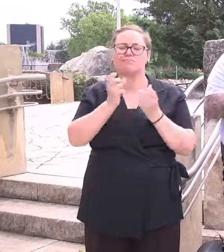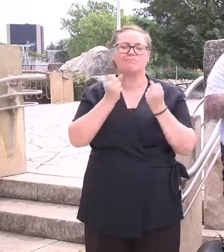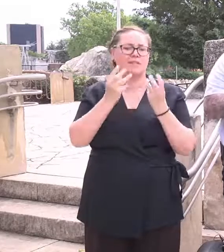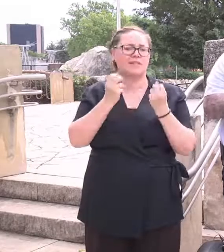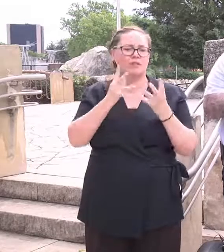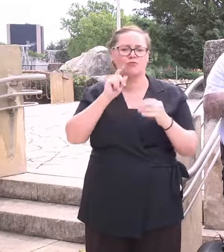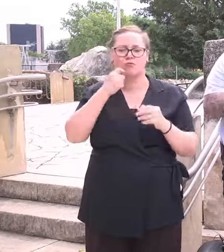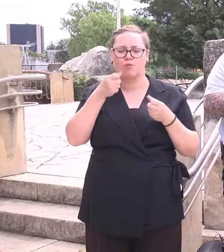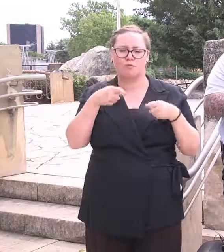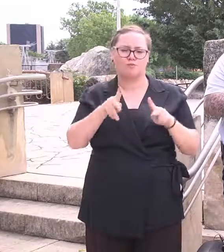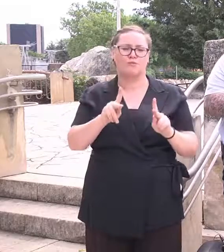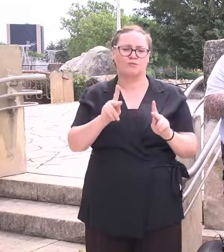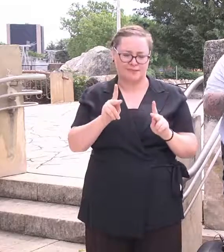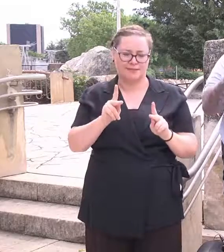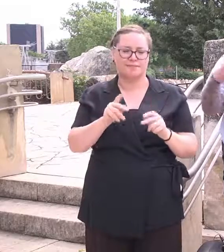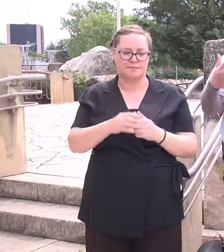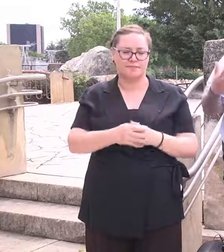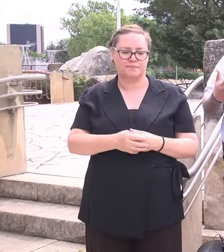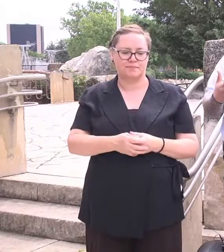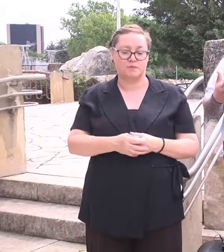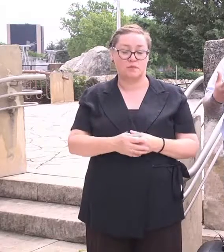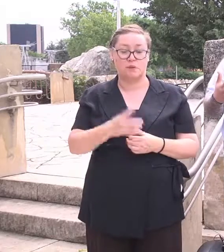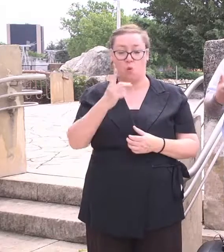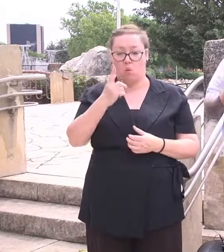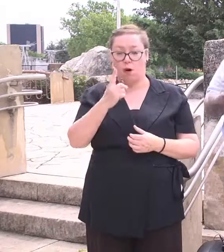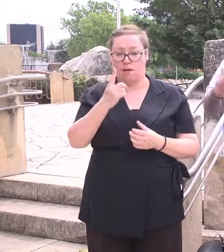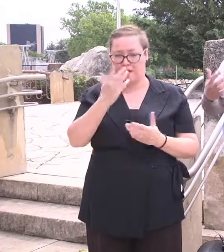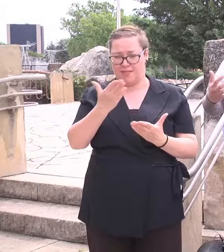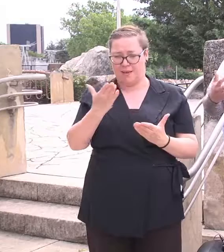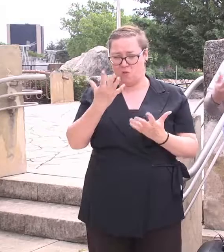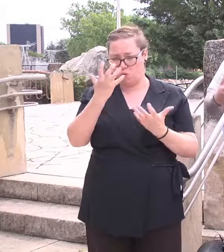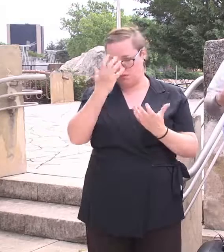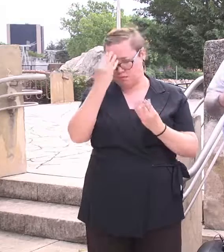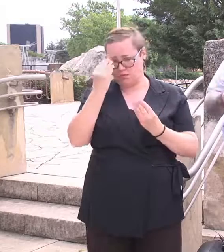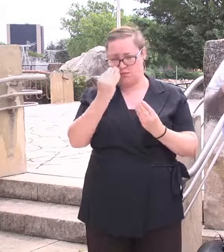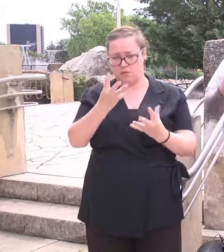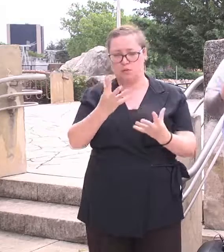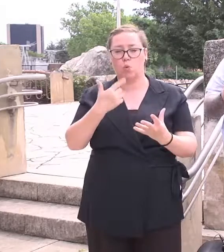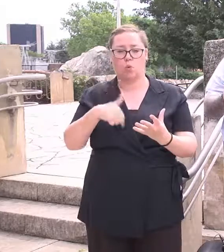going on um one thing that we're asking as well is with this we're going to be providing lunches and